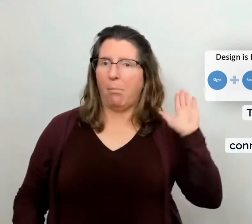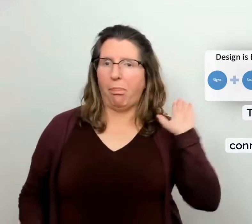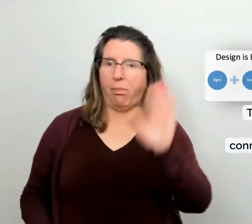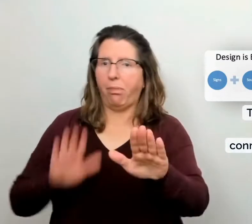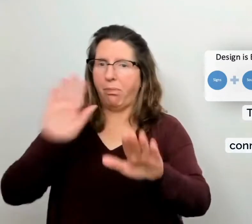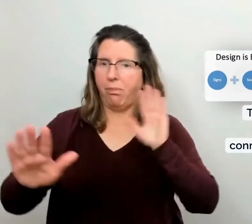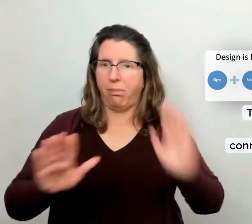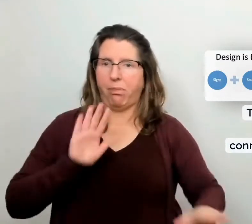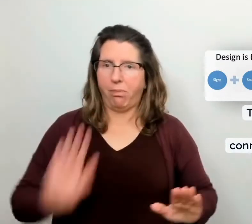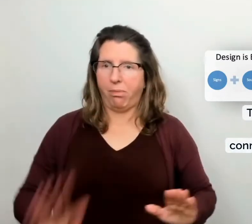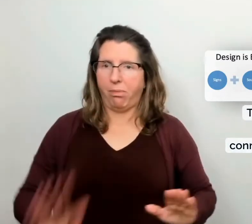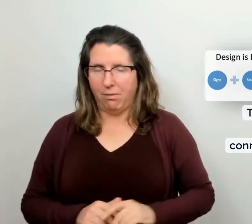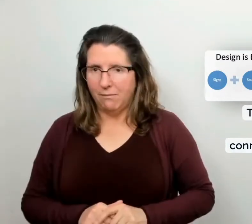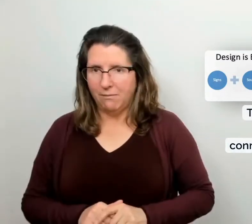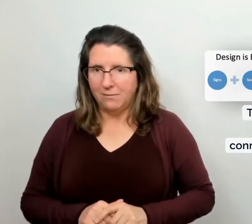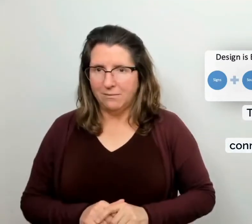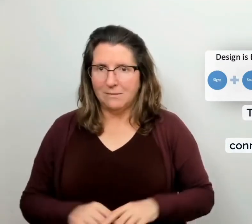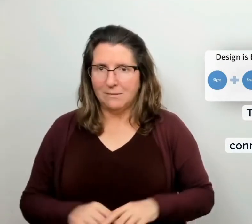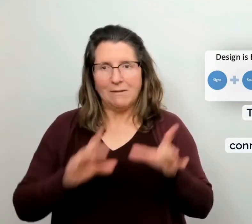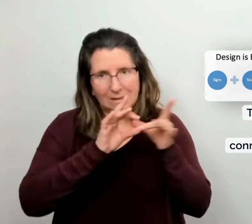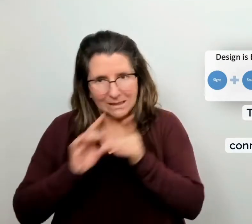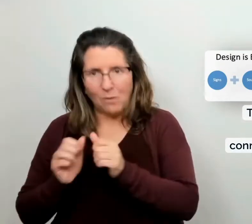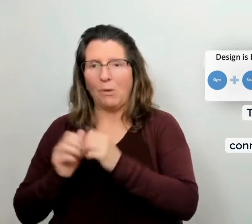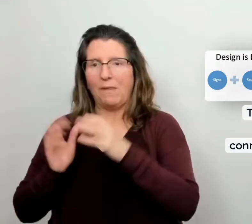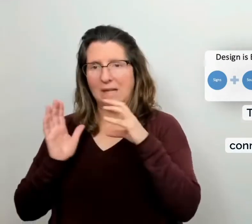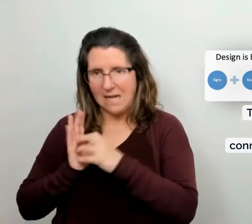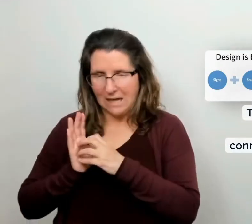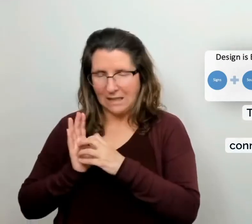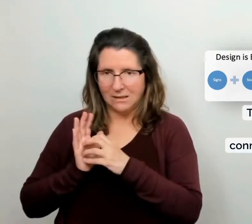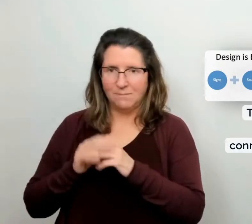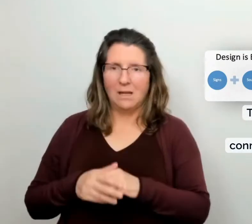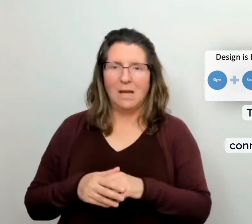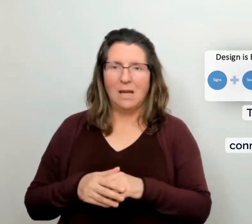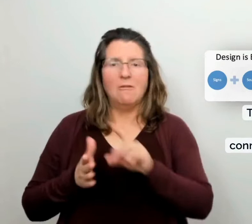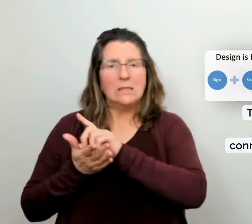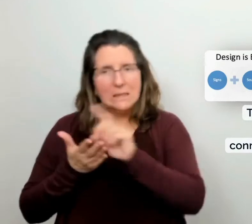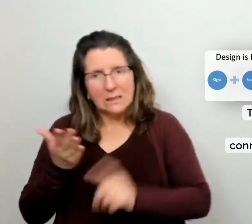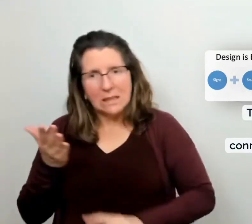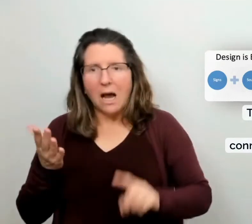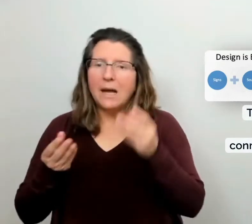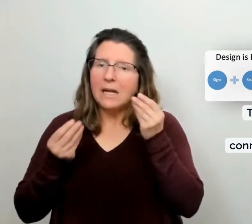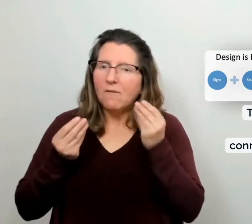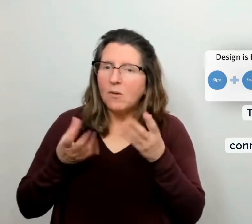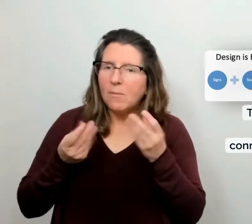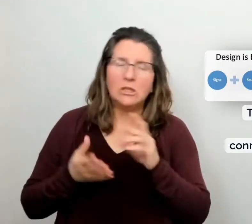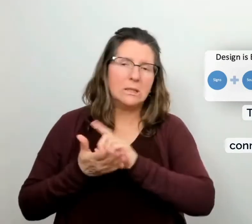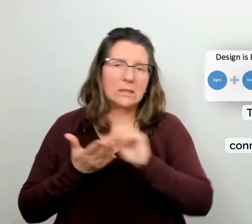Or is it more or less randomly put together with lots of information thrown out at once? Whatever you are creating -